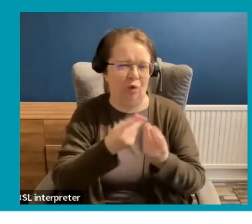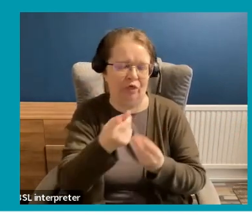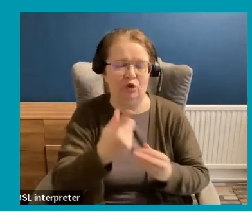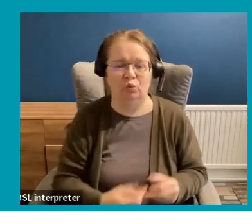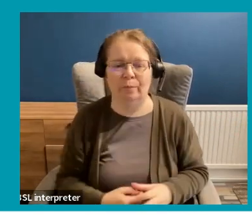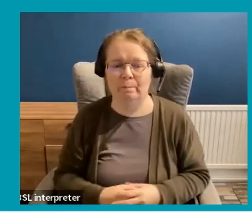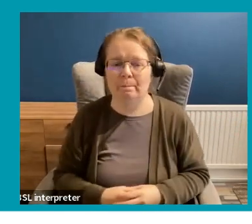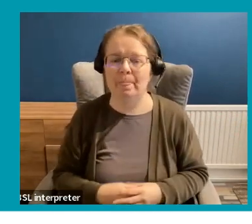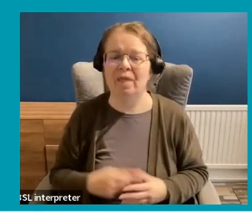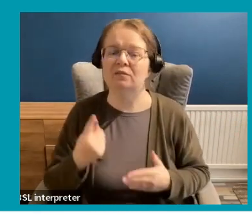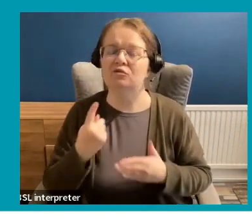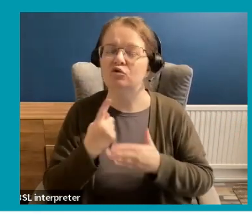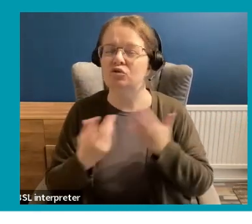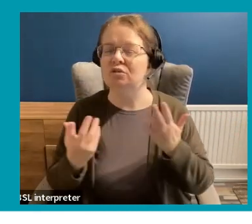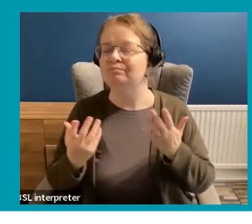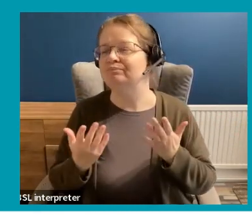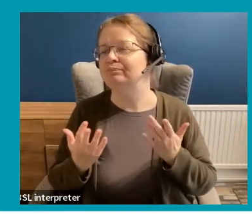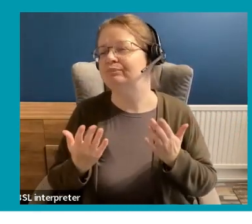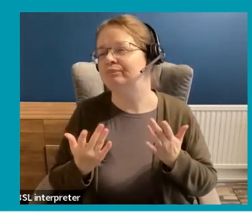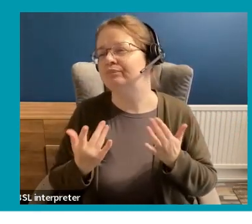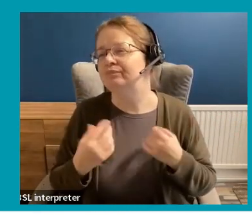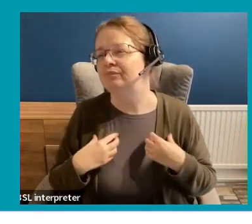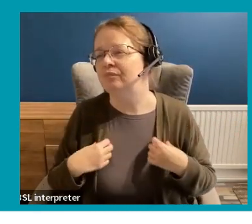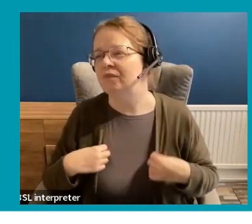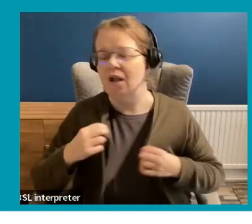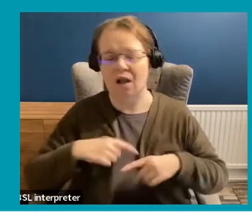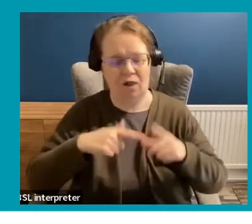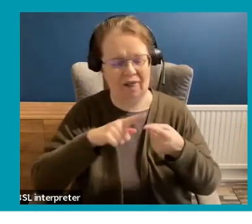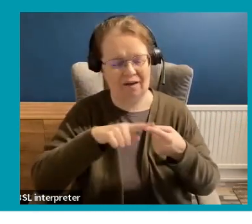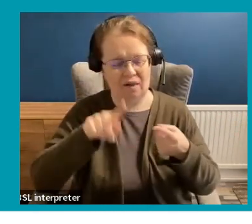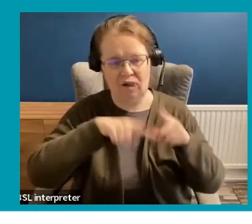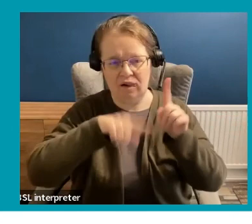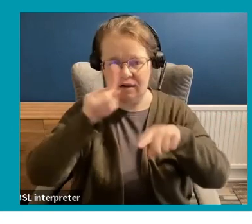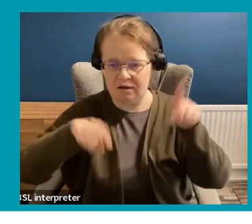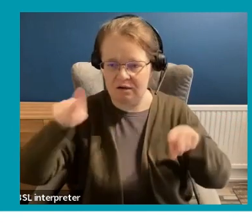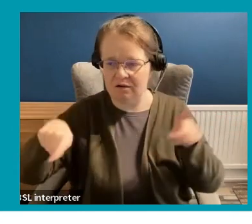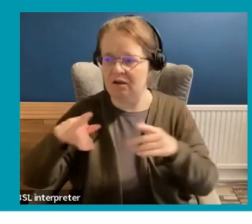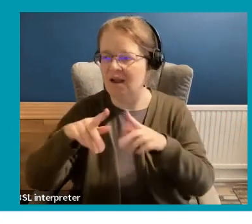It's just about doing a whole range of different things within organizations some of which could